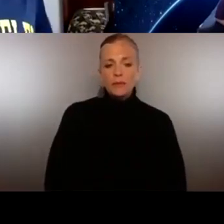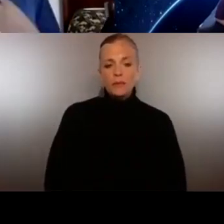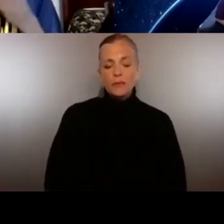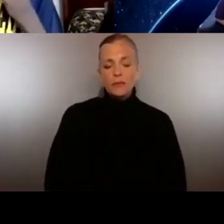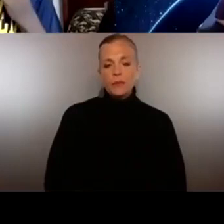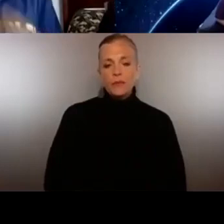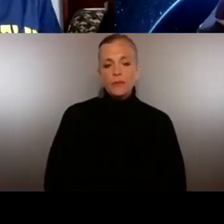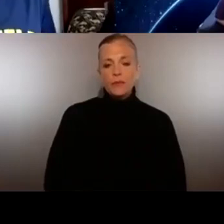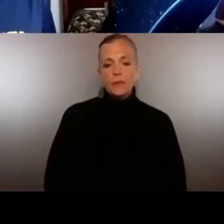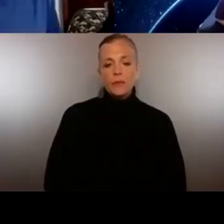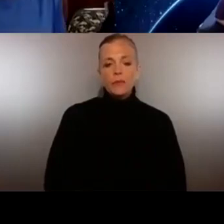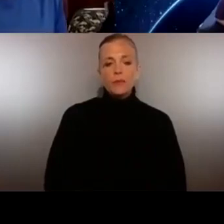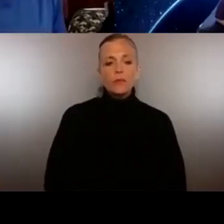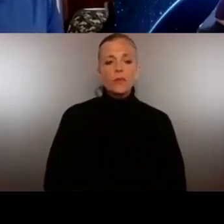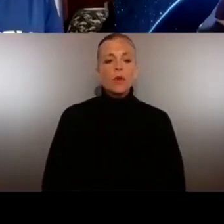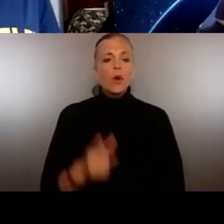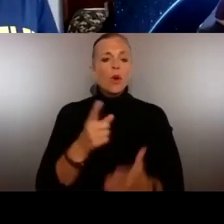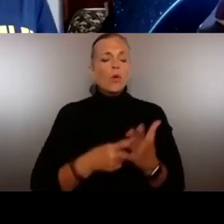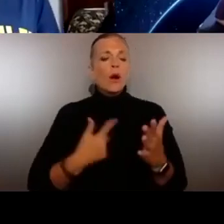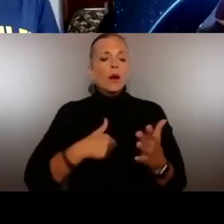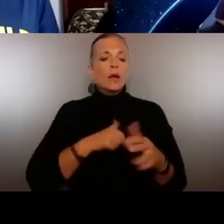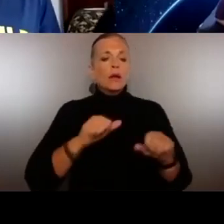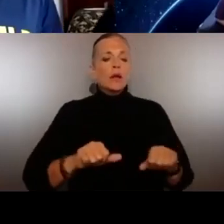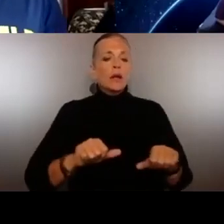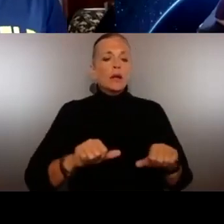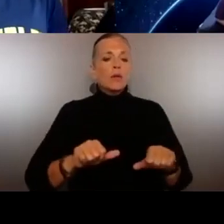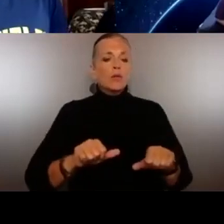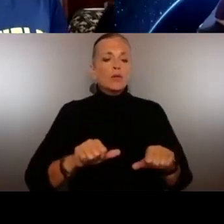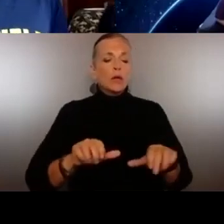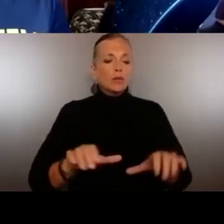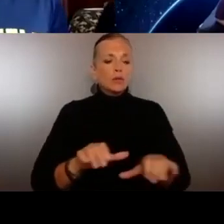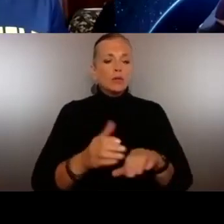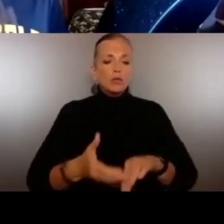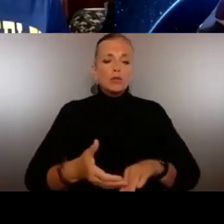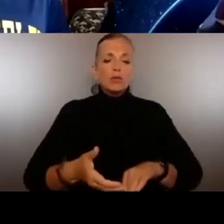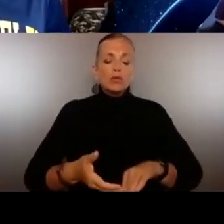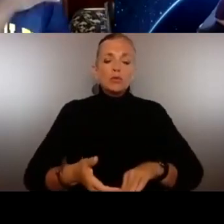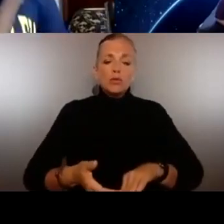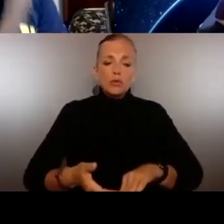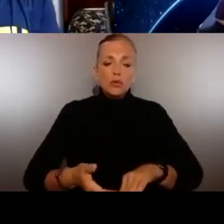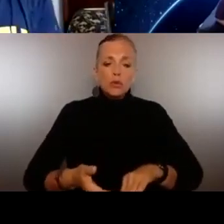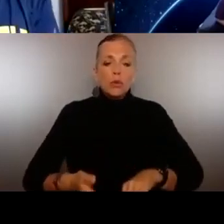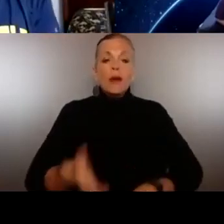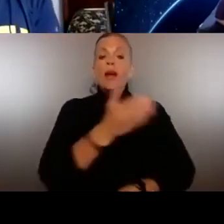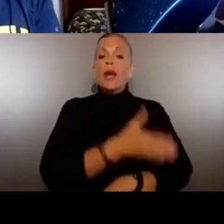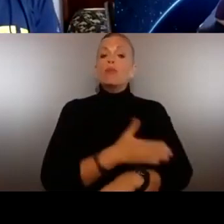What can we do to increase collaboration-- collaboration--